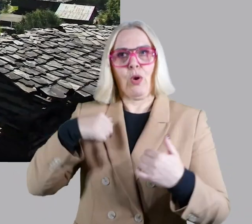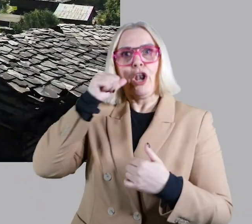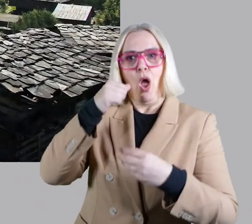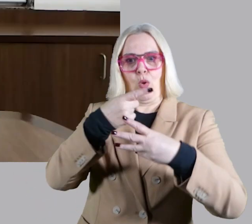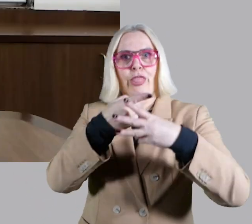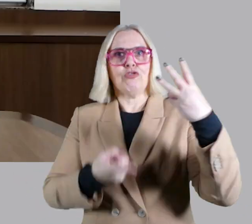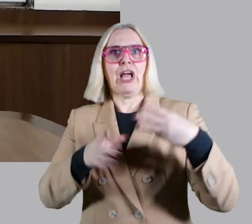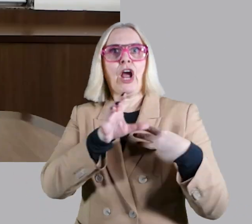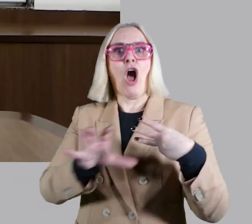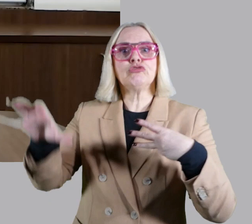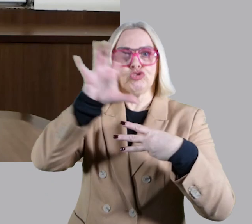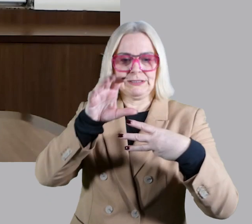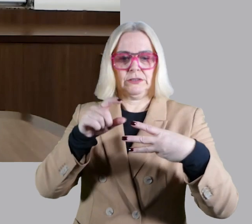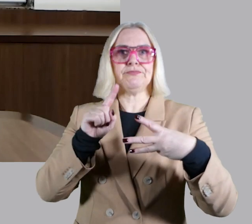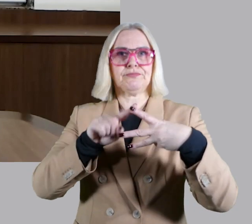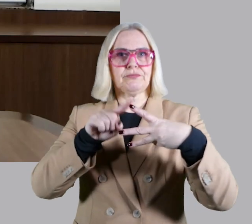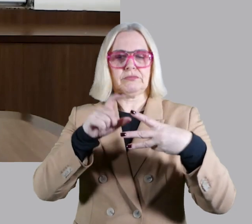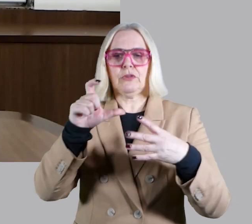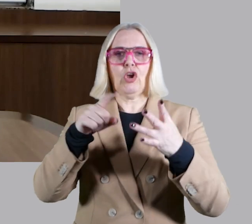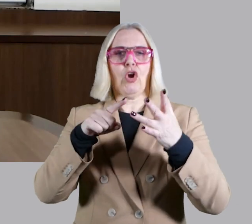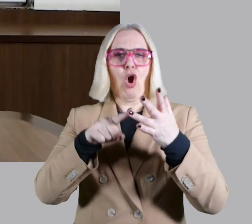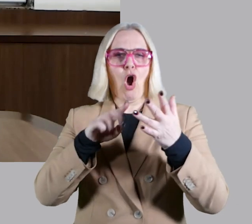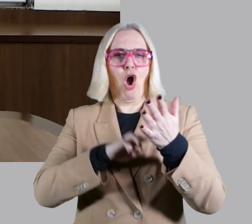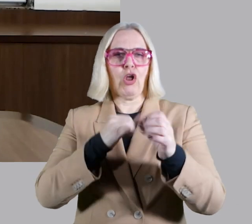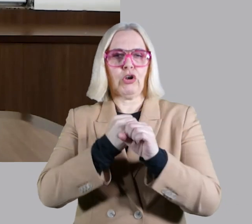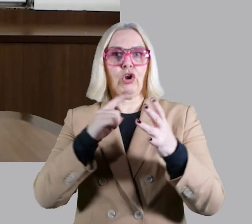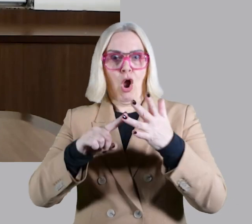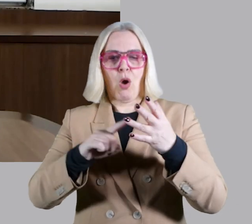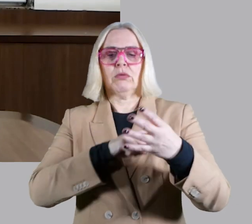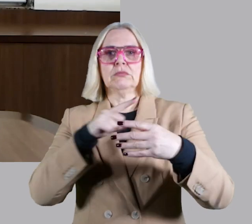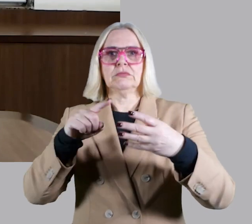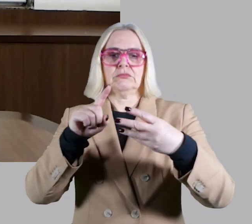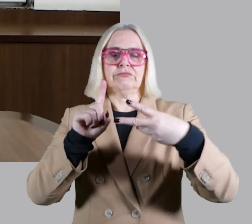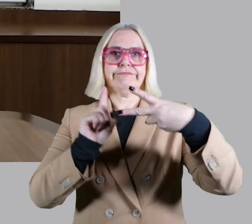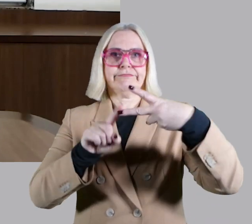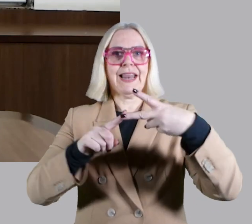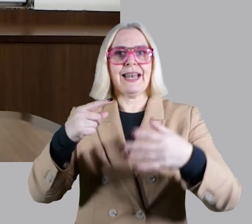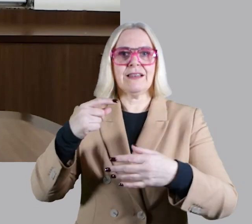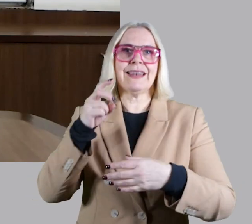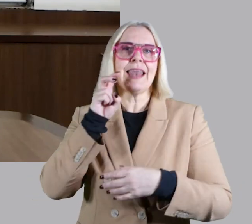And now we know that the three countries among three countries, Congo, Nigeria. The third one is India.